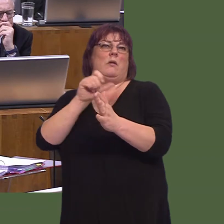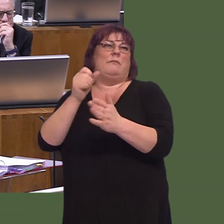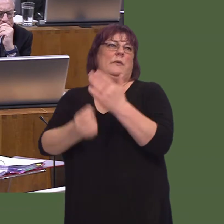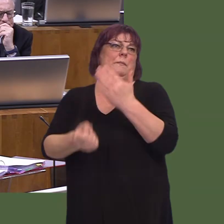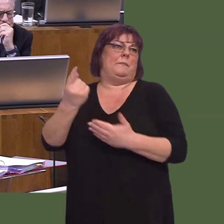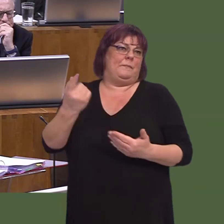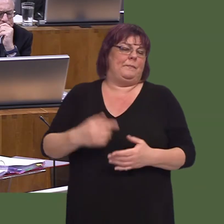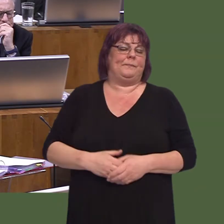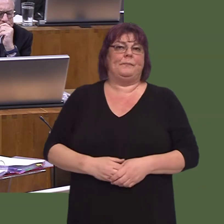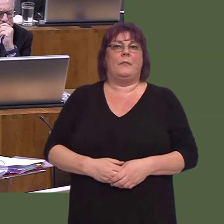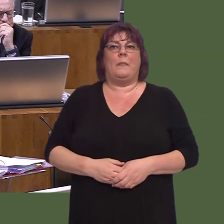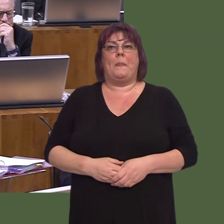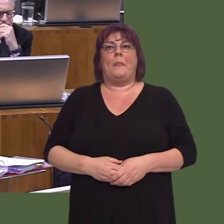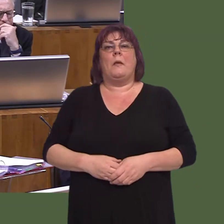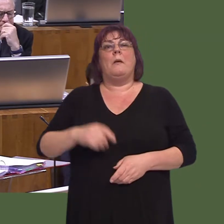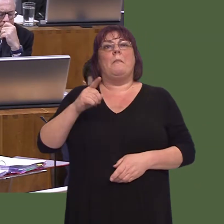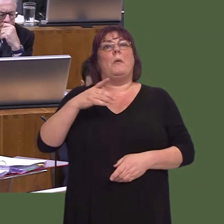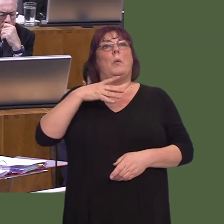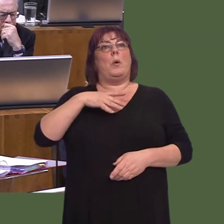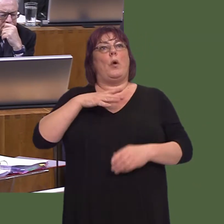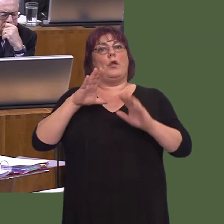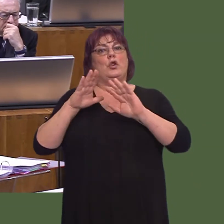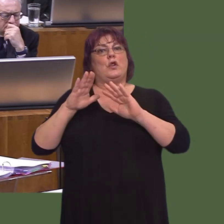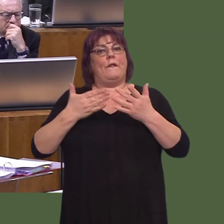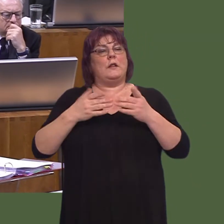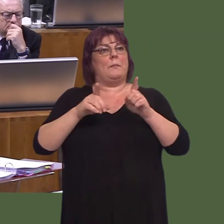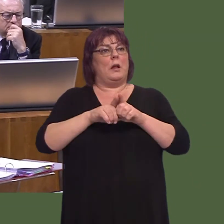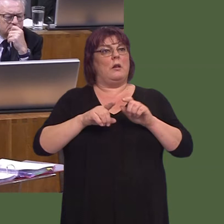But everybody wants to get to a situation where the service is at least as good as the